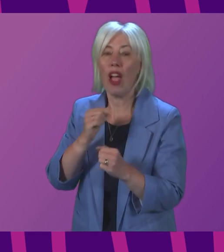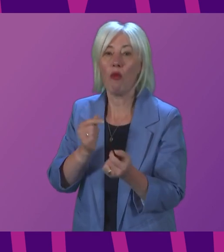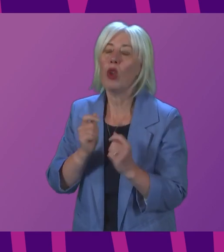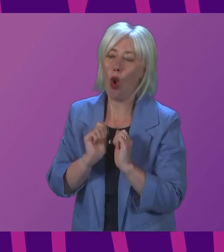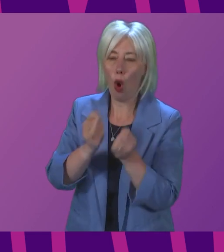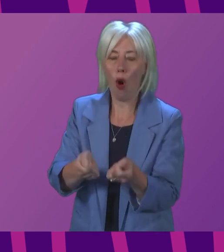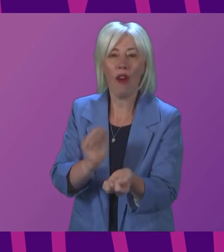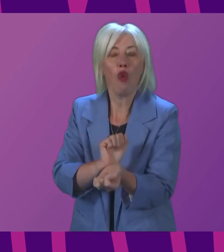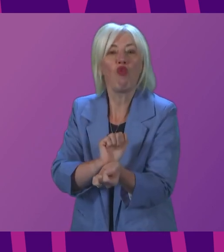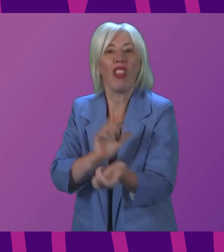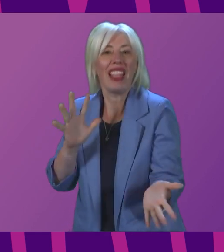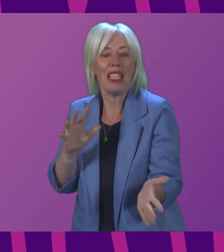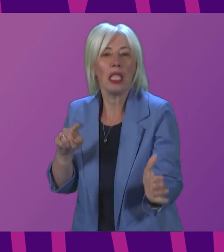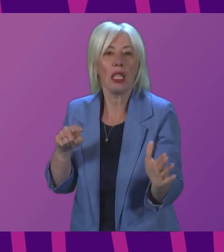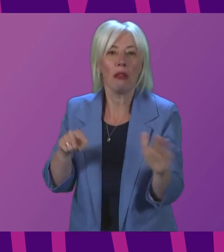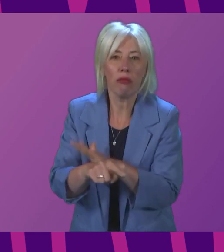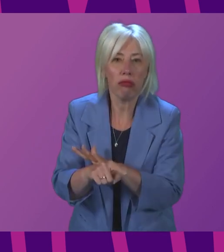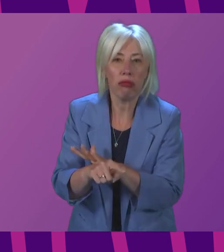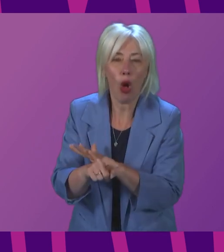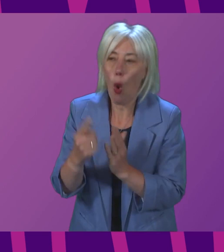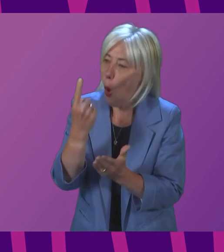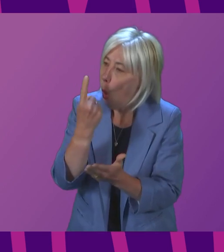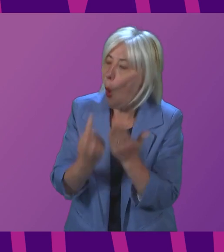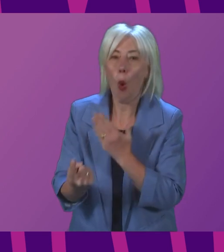never be determined based solely on the displayed score.